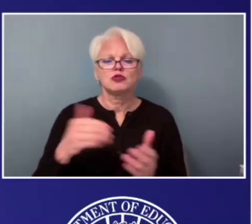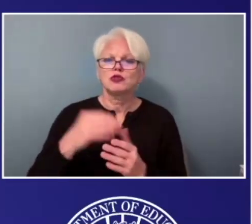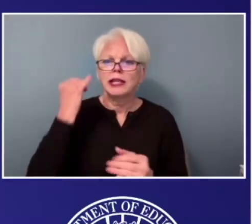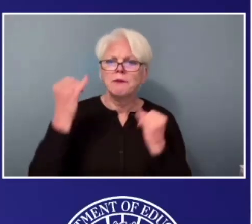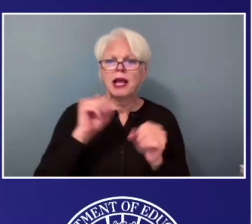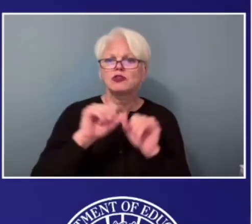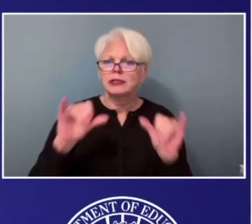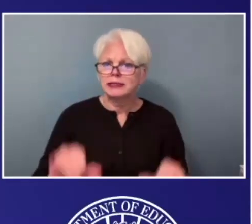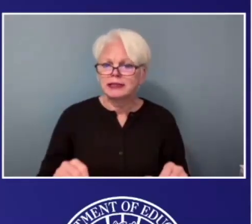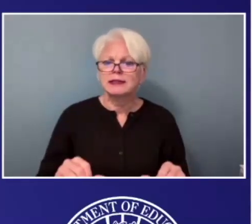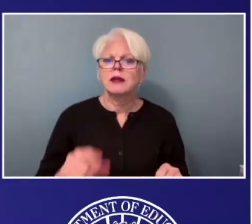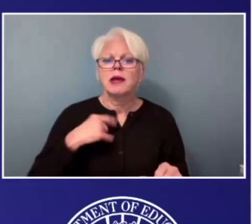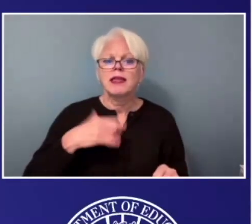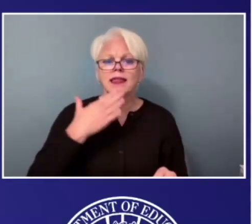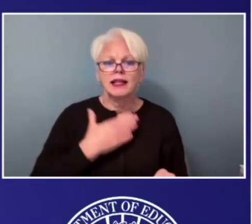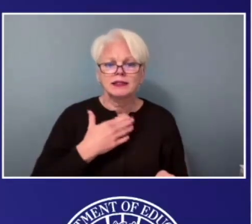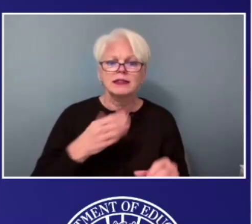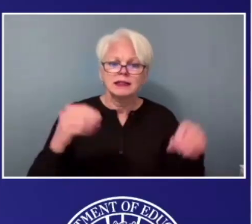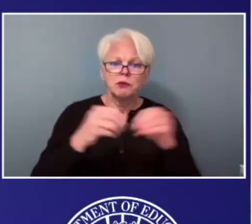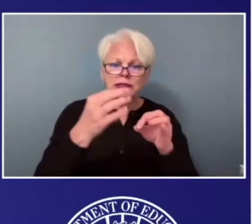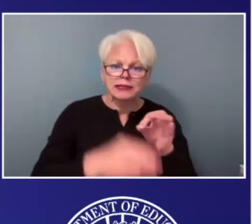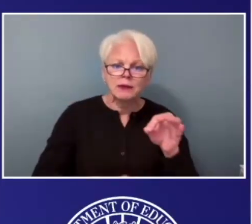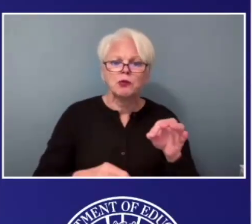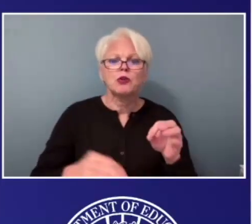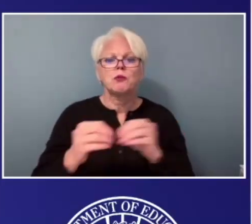the needs of today's learners, workers, and families.